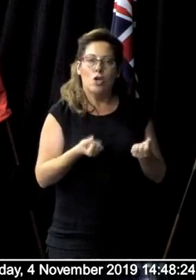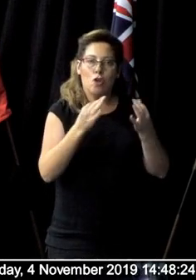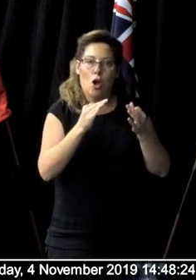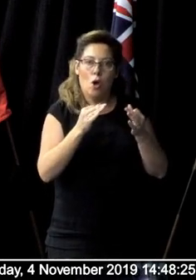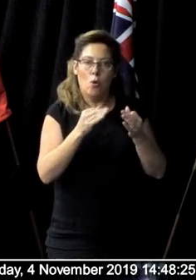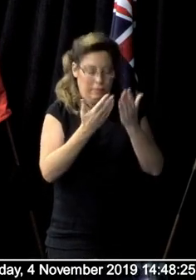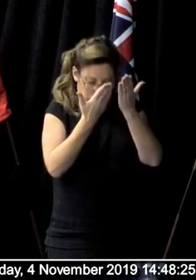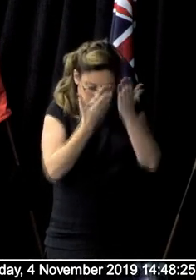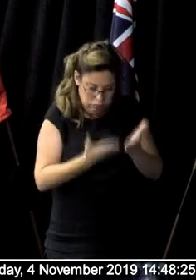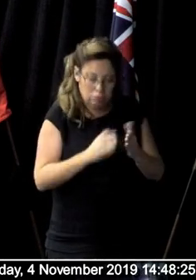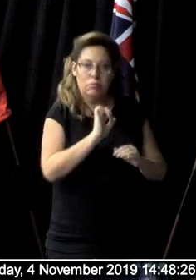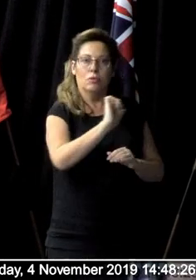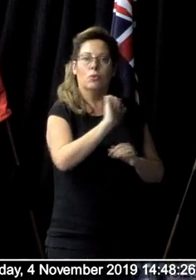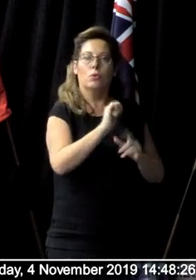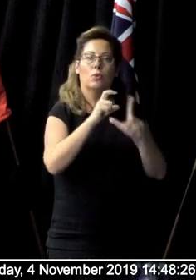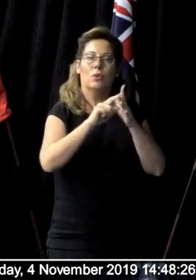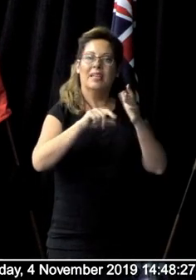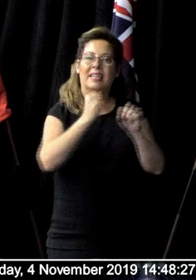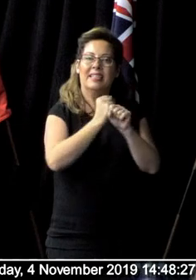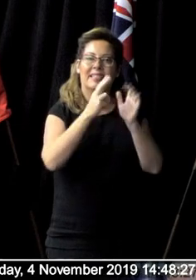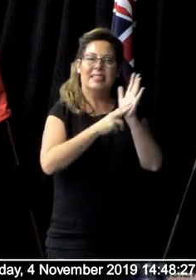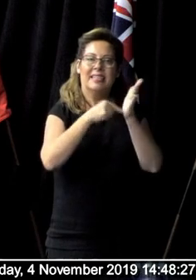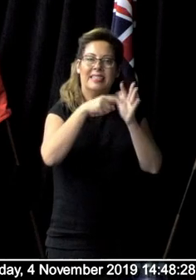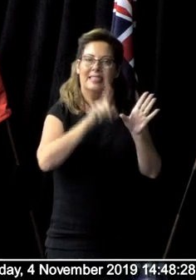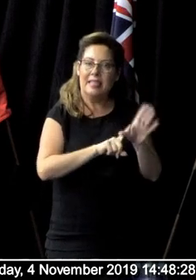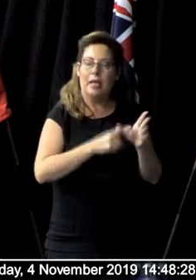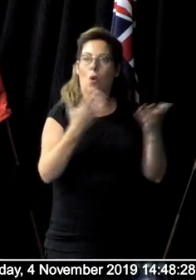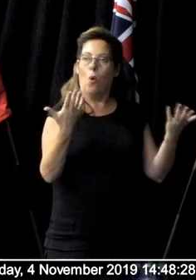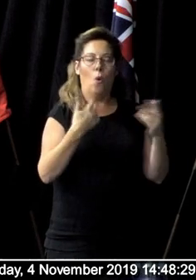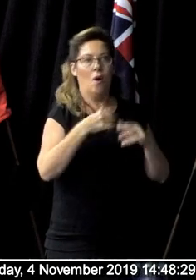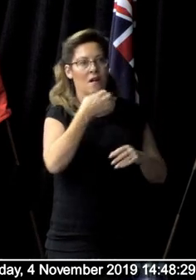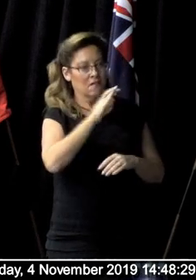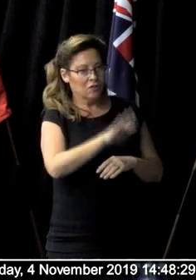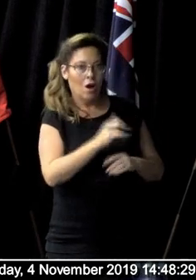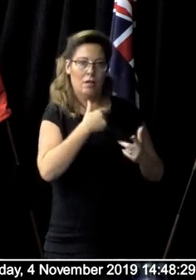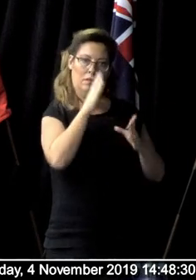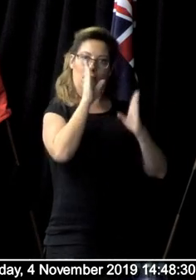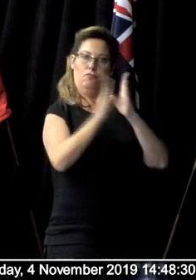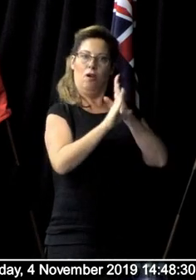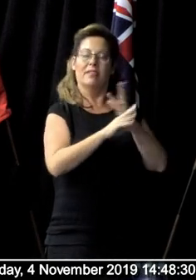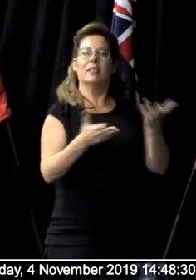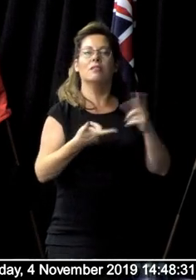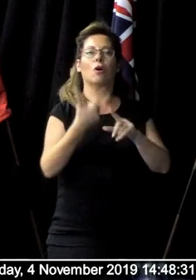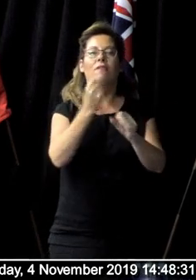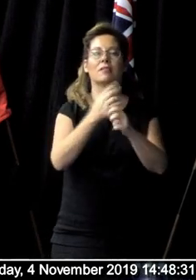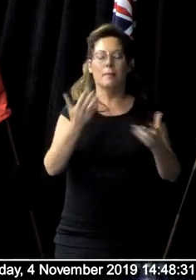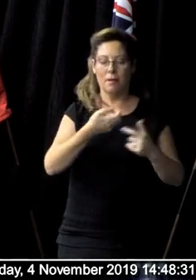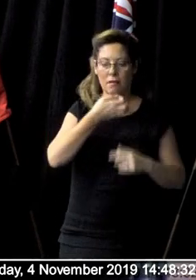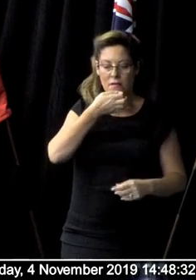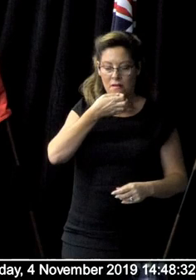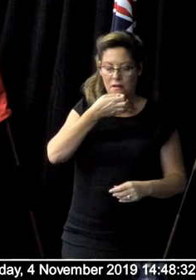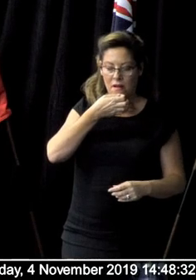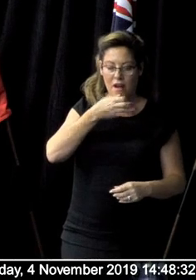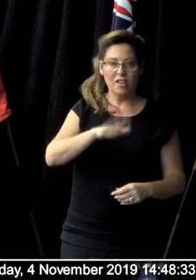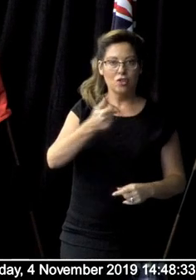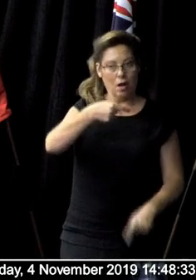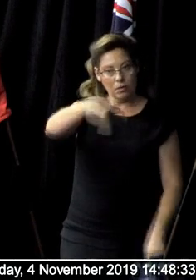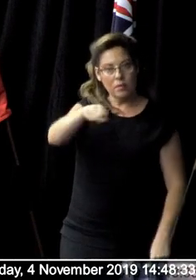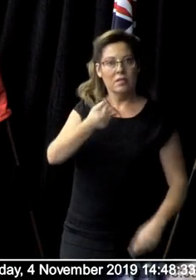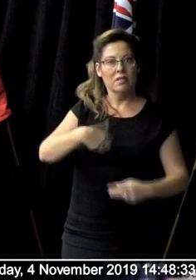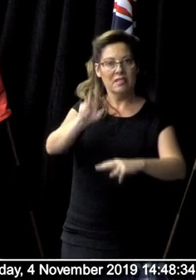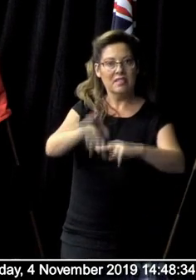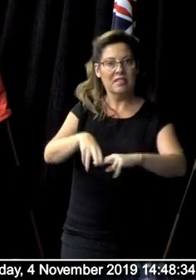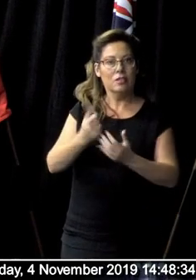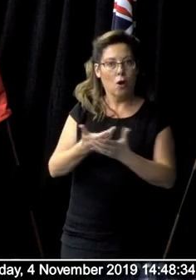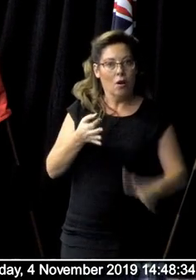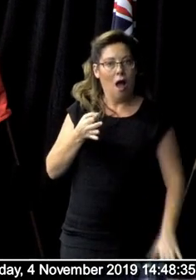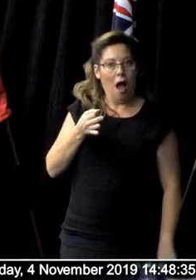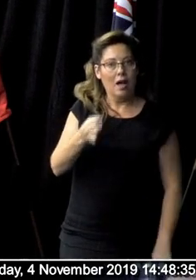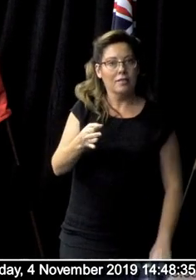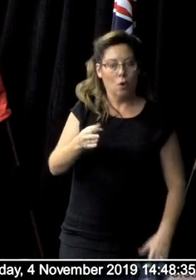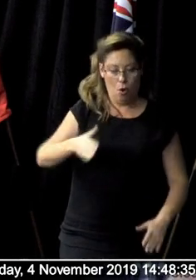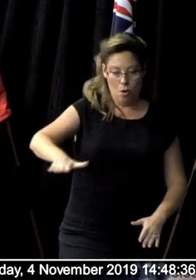So I’m thinking of a child that was seated on a – a dog mat in the classroom, because